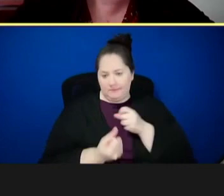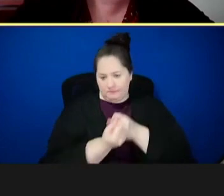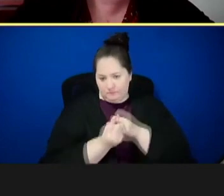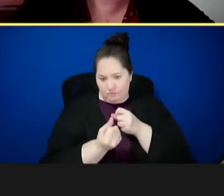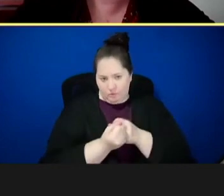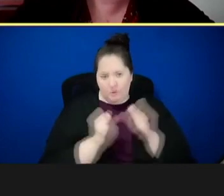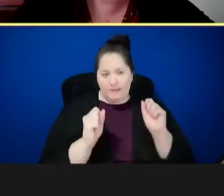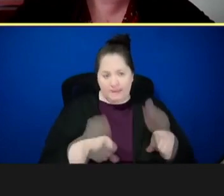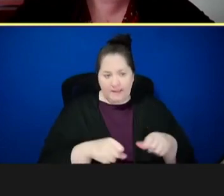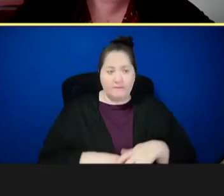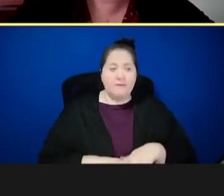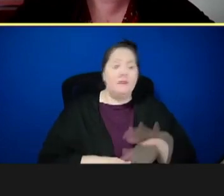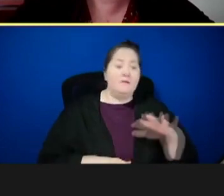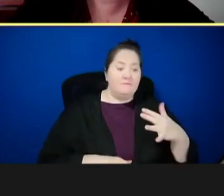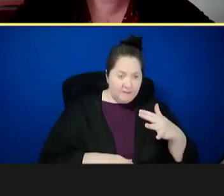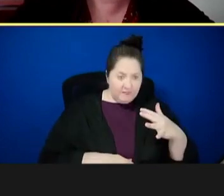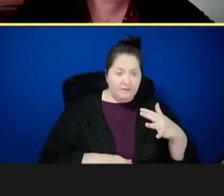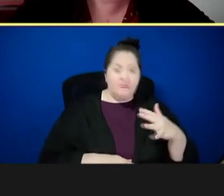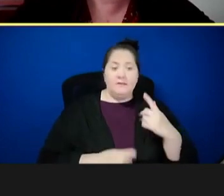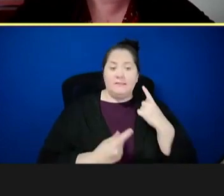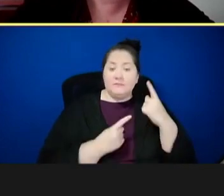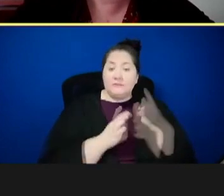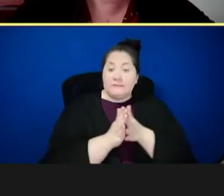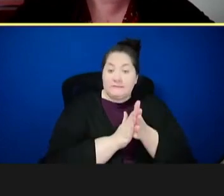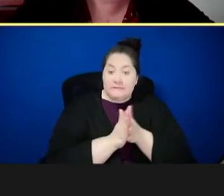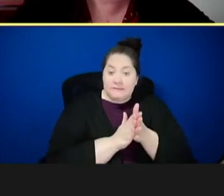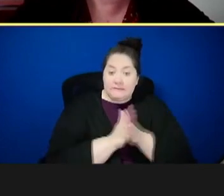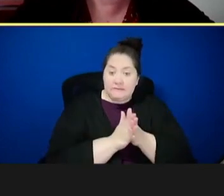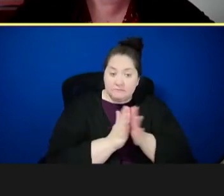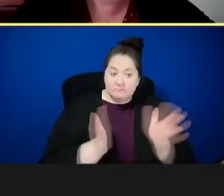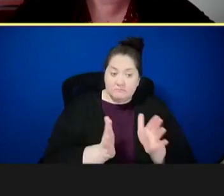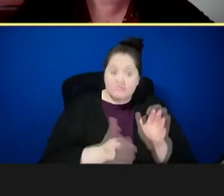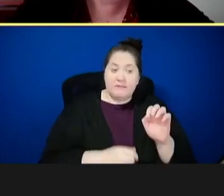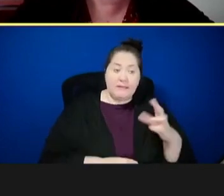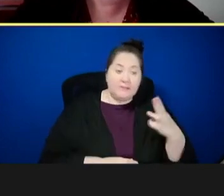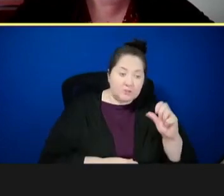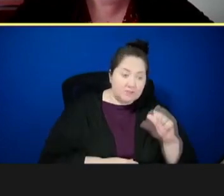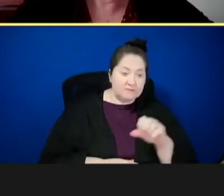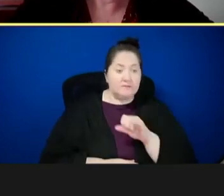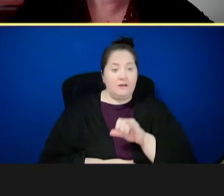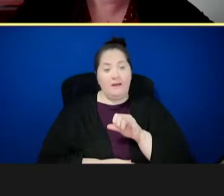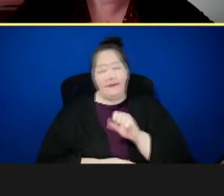The fifth opportunity is considering incentives to further EHR IIS interoperability, supporting